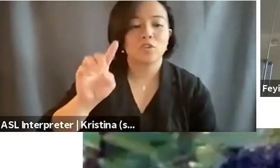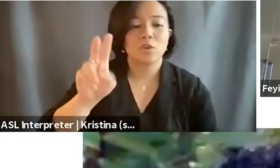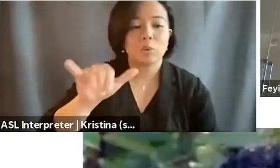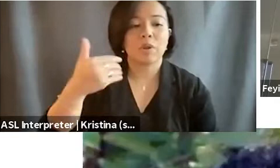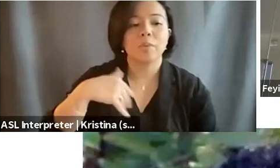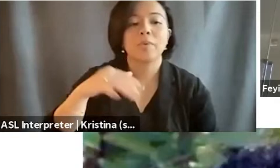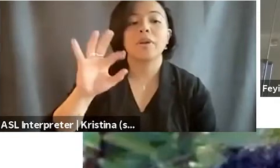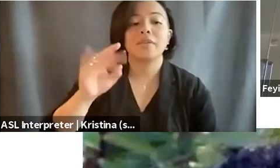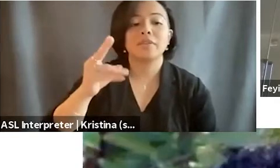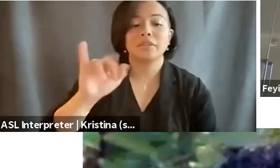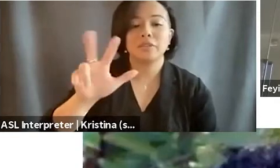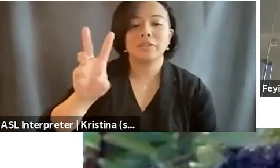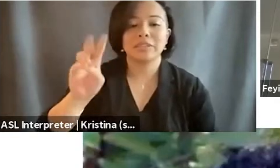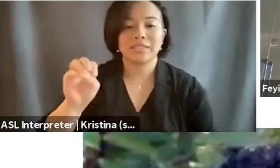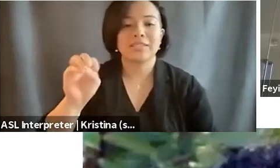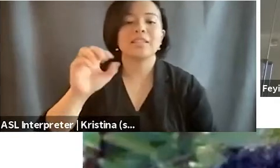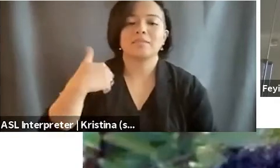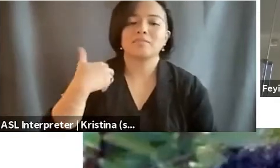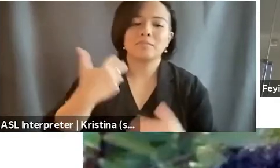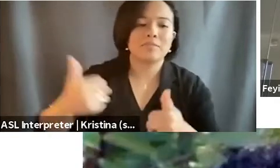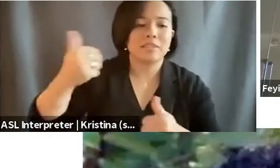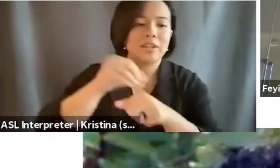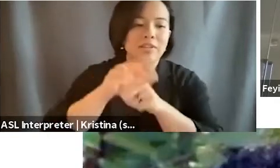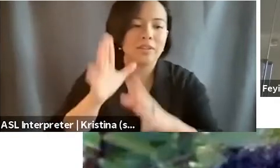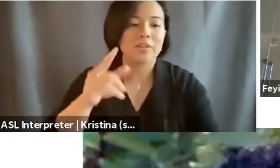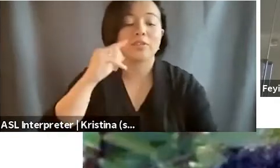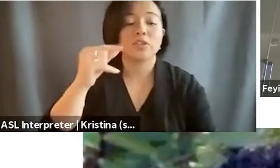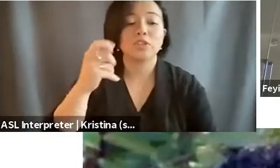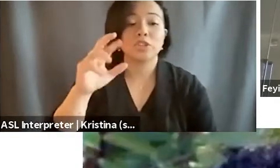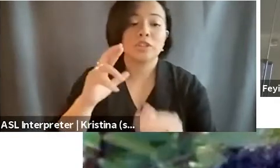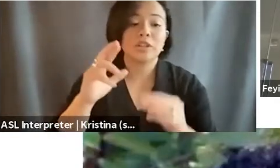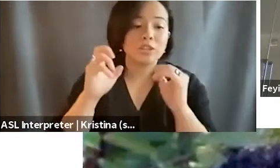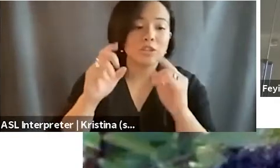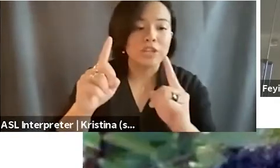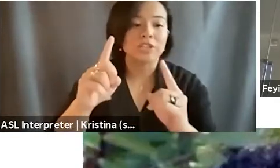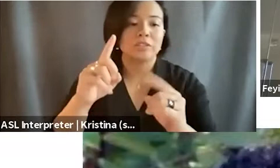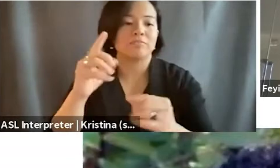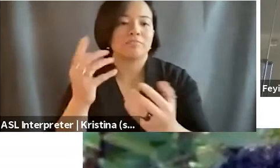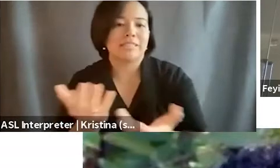senior advisor for education and gender equality based here in the UK.